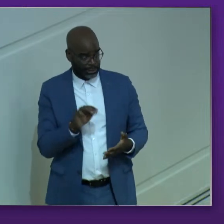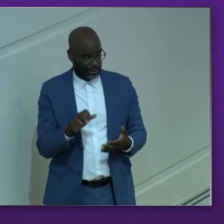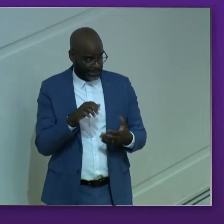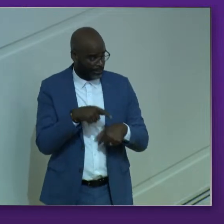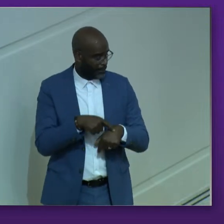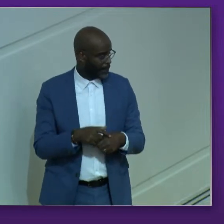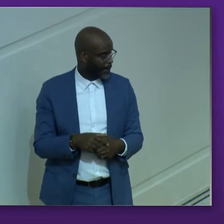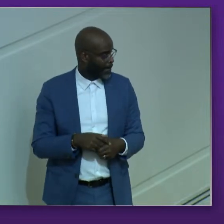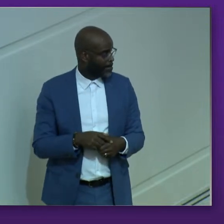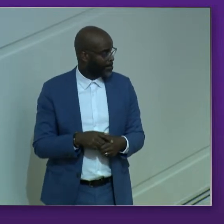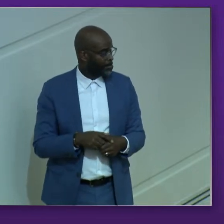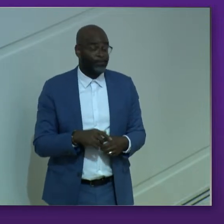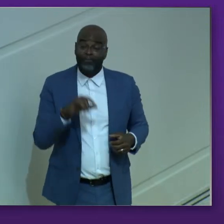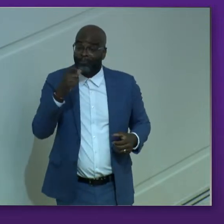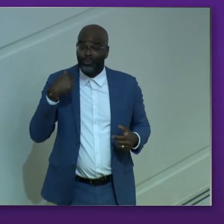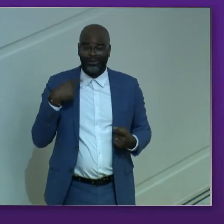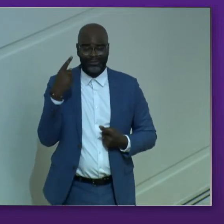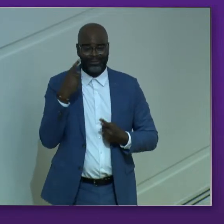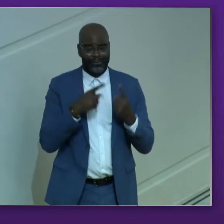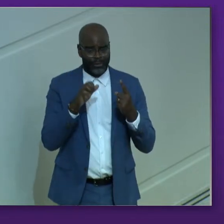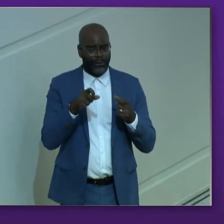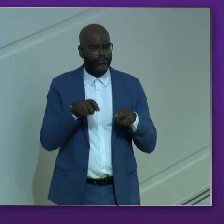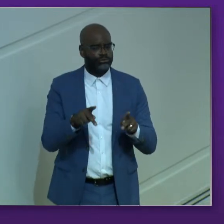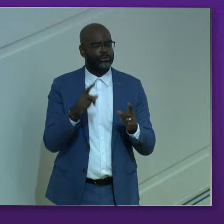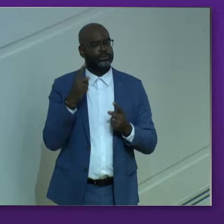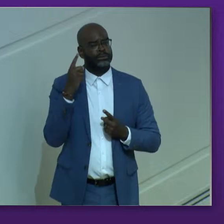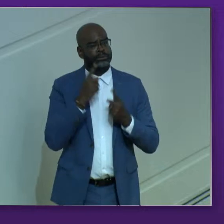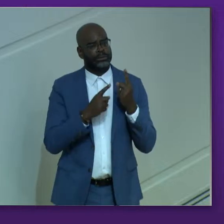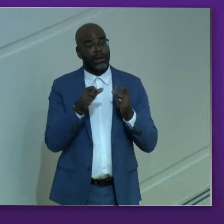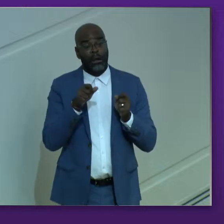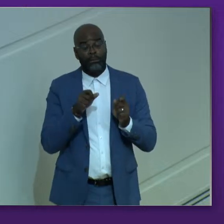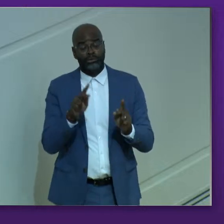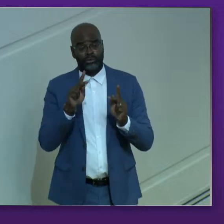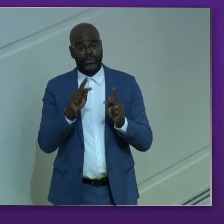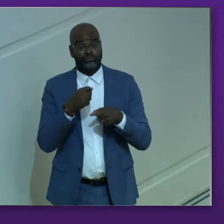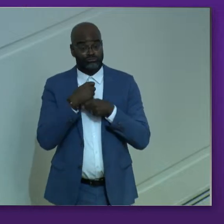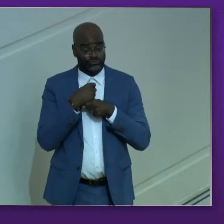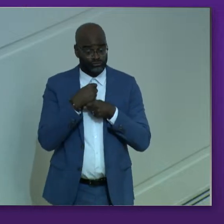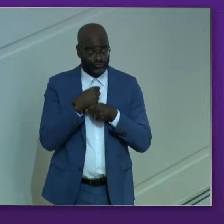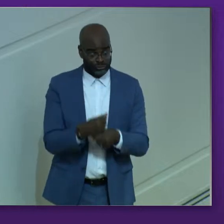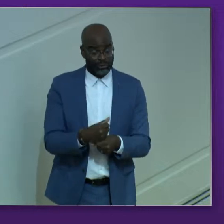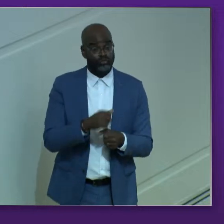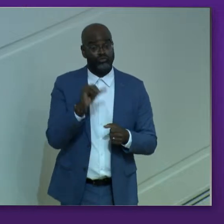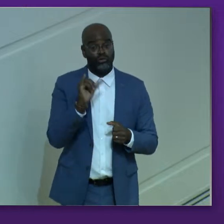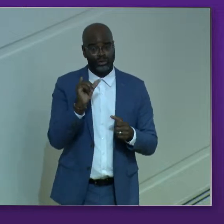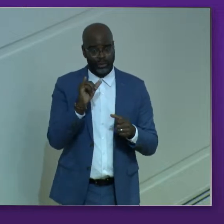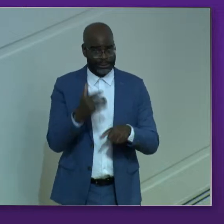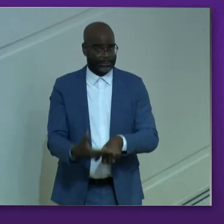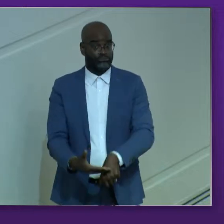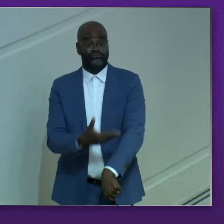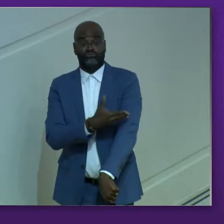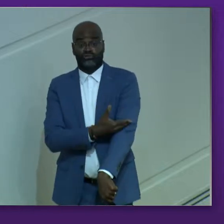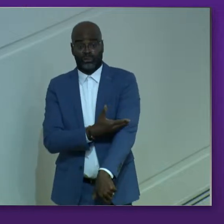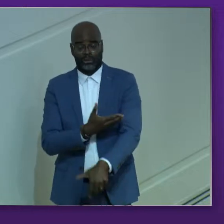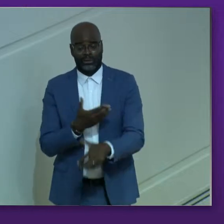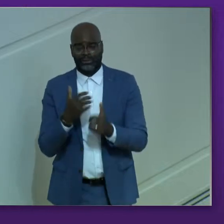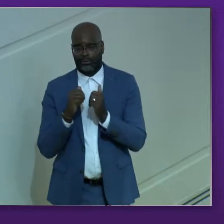LEARNING BY ALLOWING STUDENTS TO ENGAGE ACTIVELY LEARNING FROM APPLYING THEIR SKILLS AND